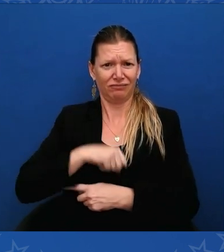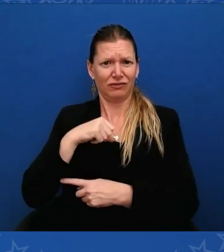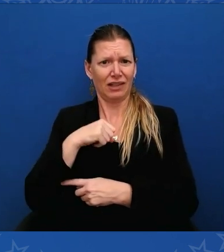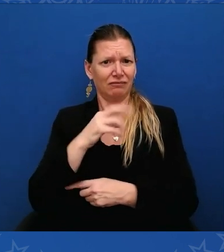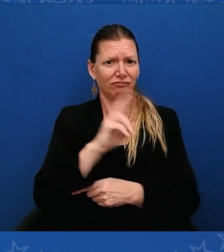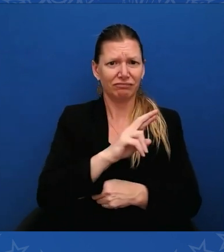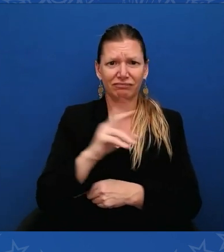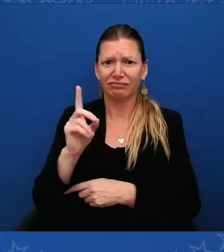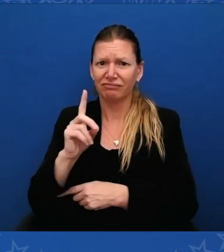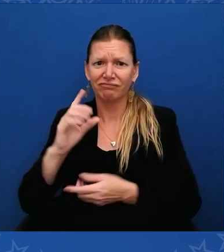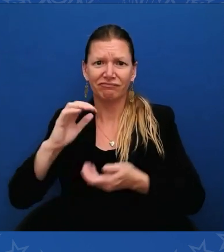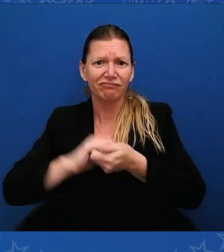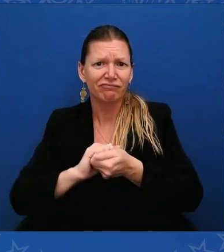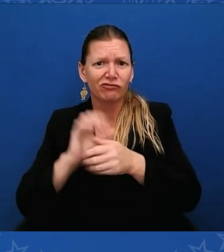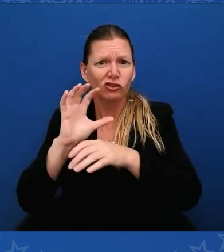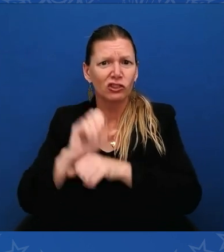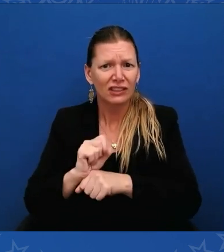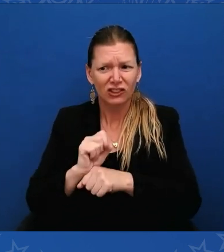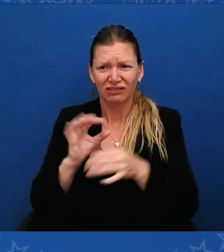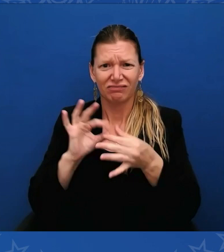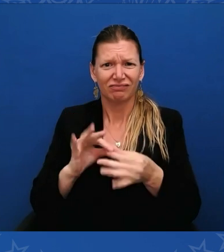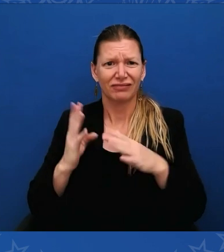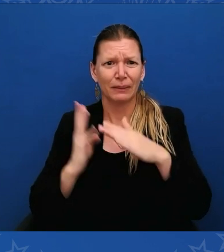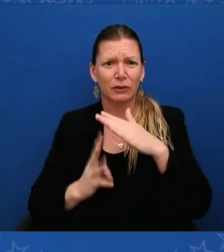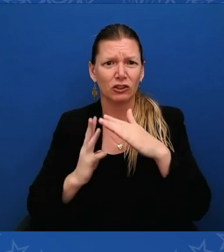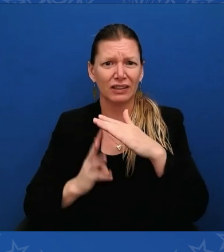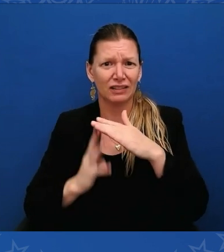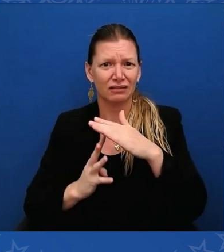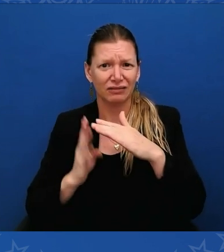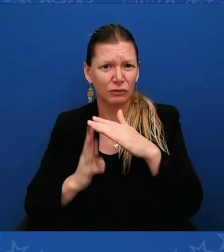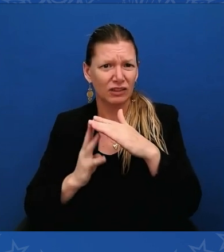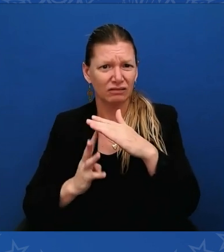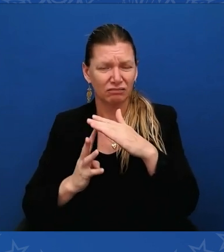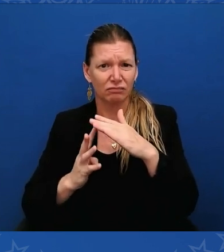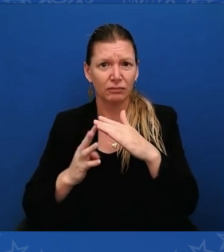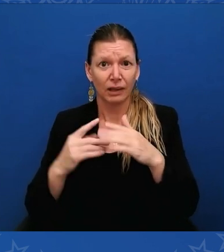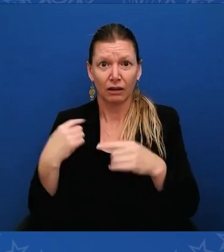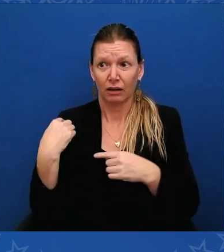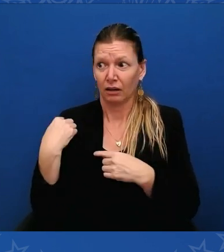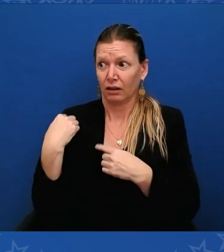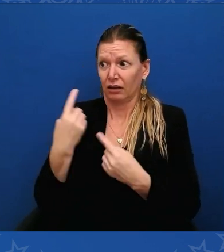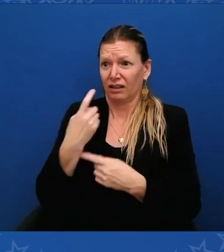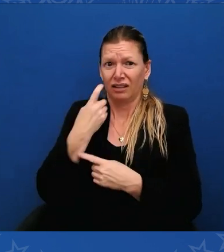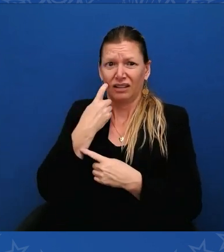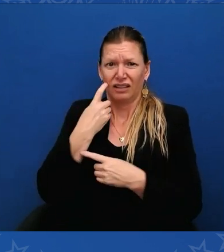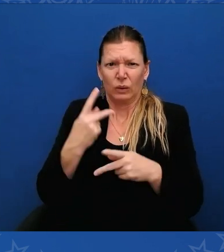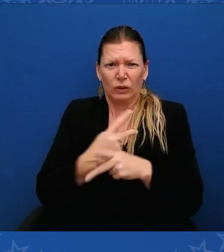Republicans blocked it to make it a campaign issue. They'd rather weaponize the problem than solve it.